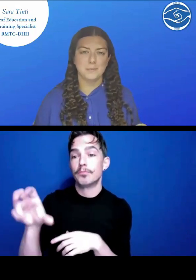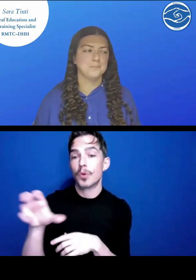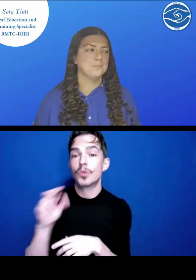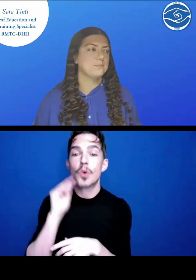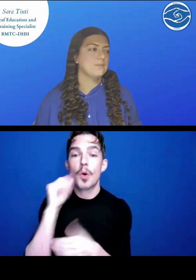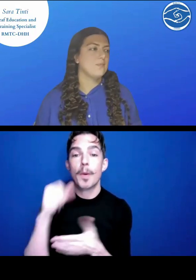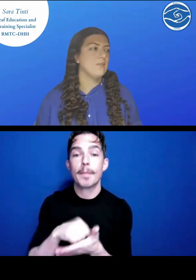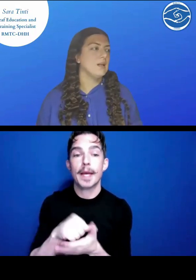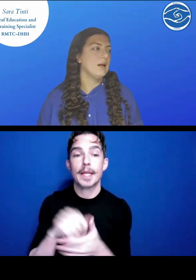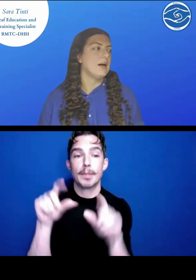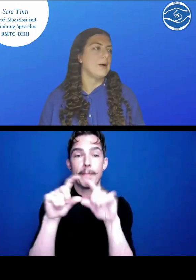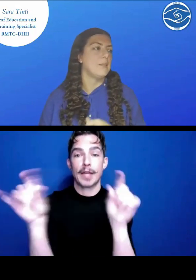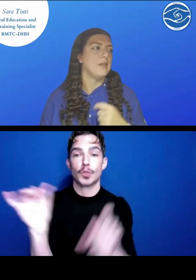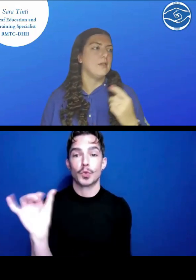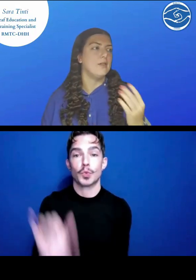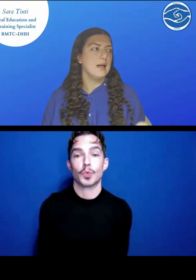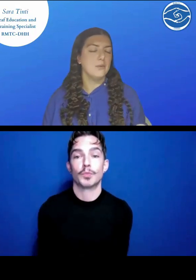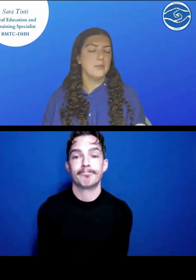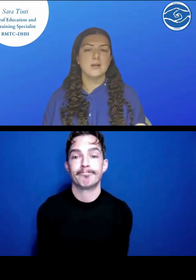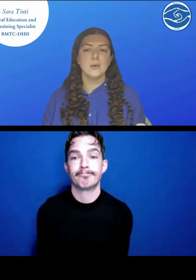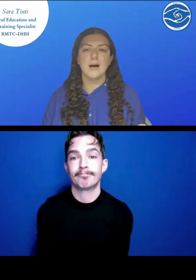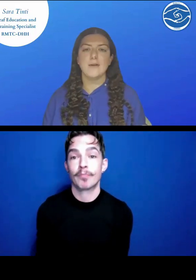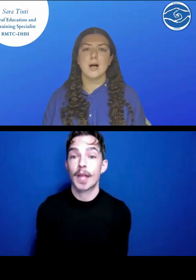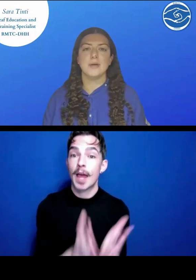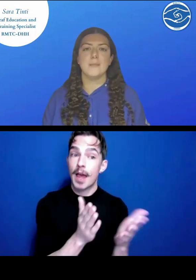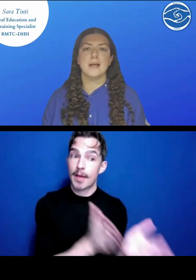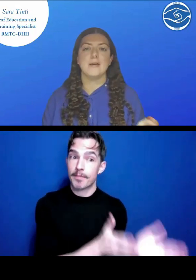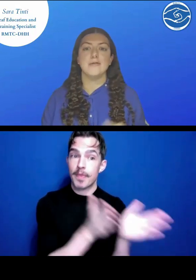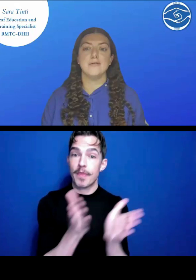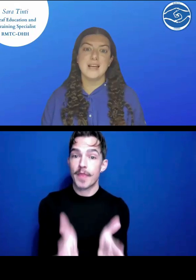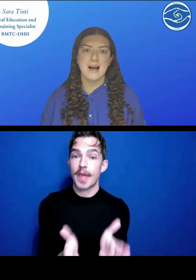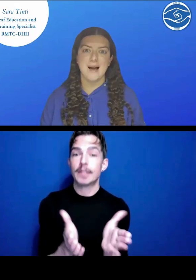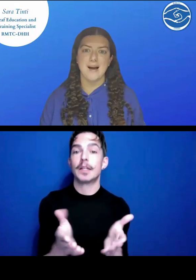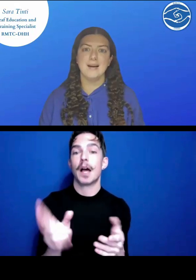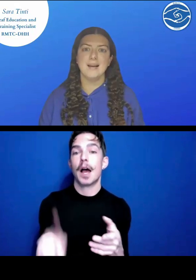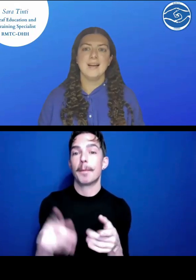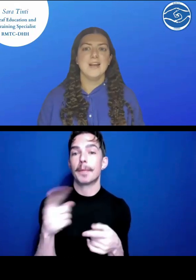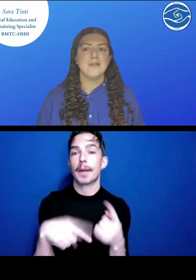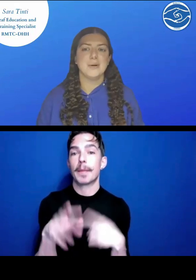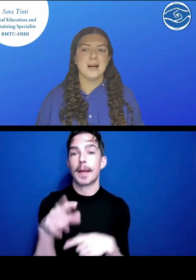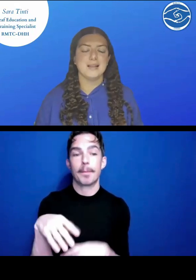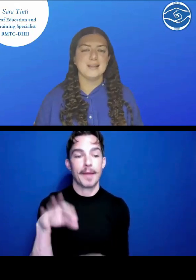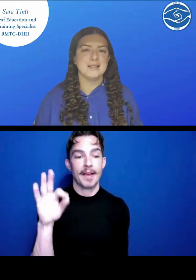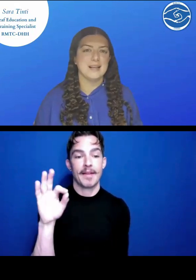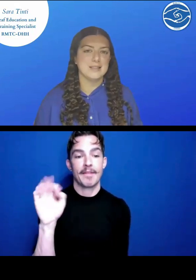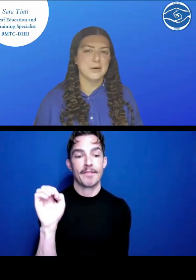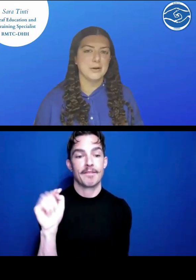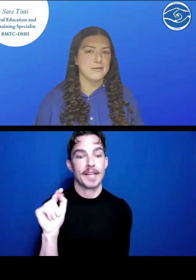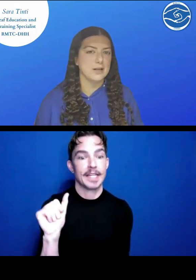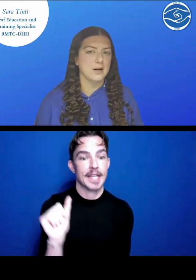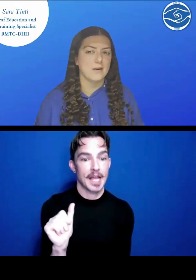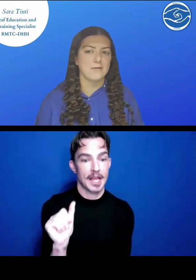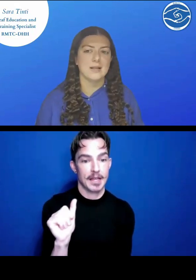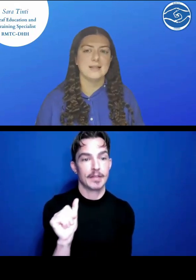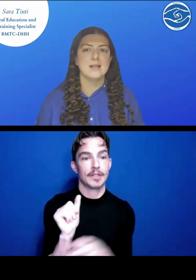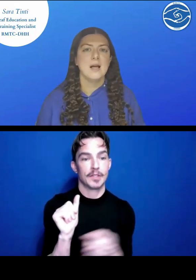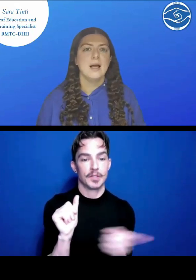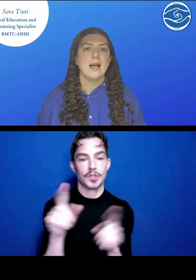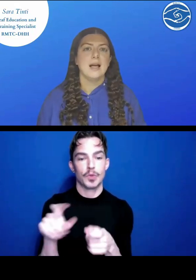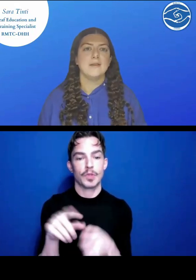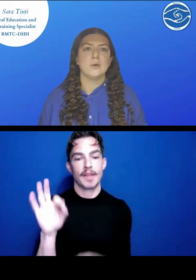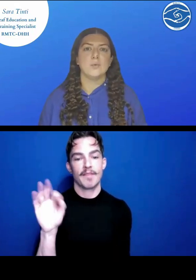well. Then we also have upcoming FEDHH if you guys like to go to the FEDHH conference. And if